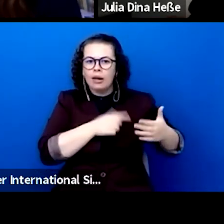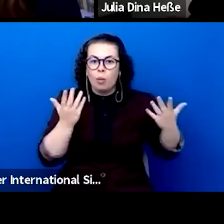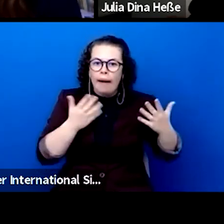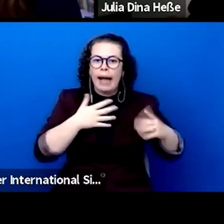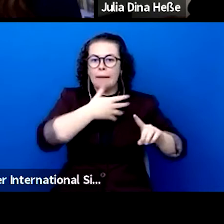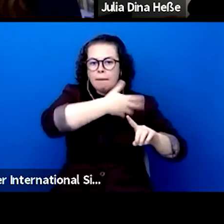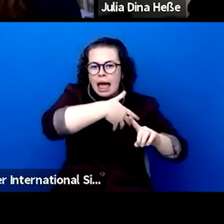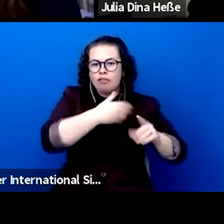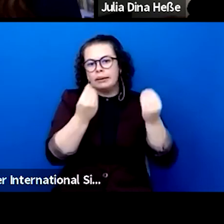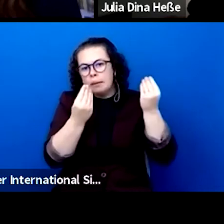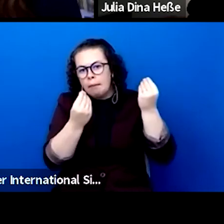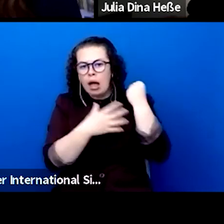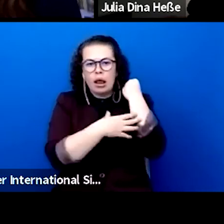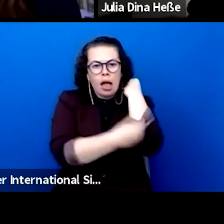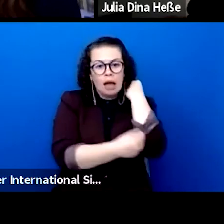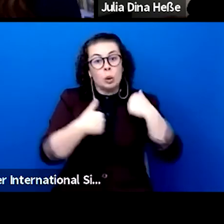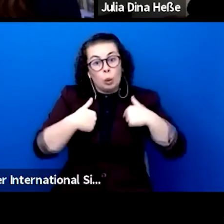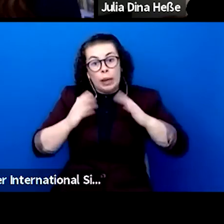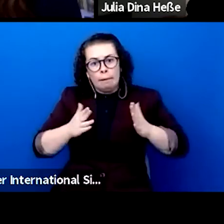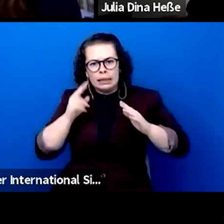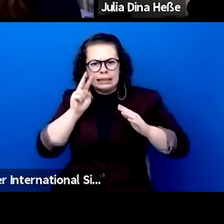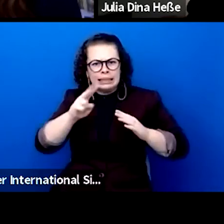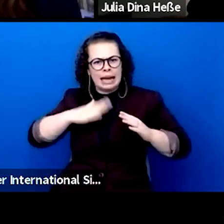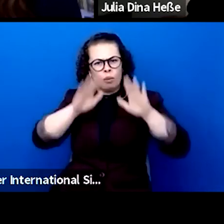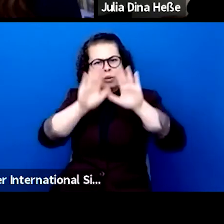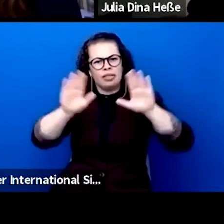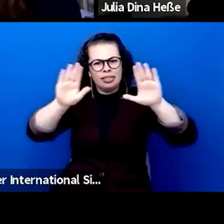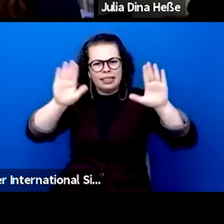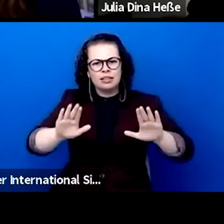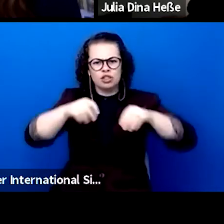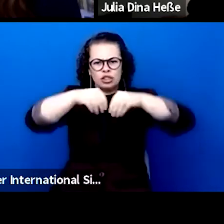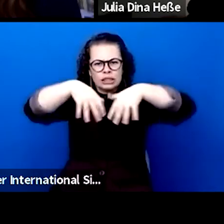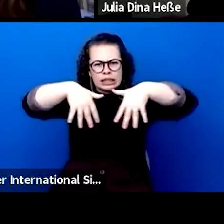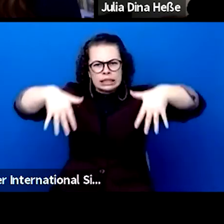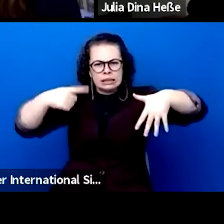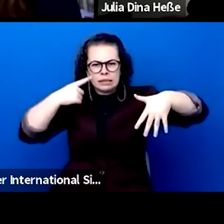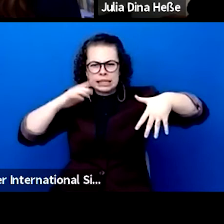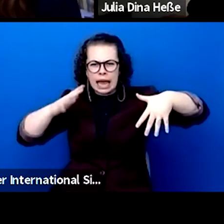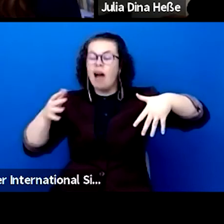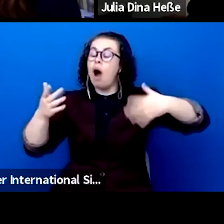at the theatres where we can bring in young talented people or emerging artists and give them